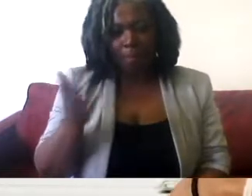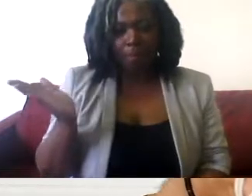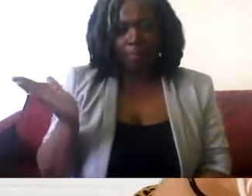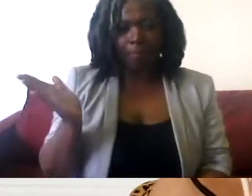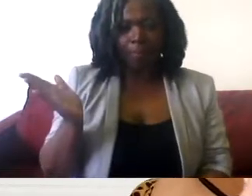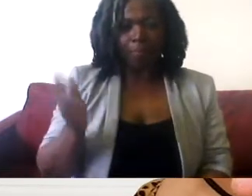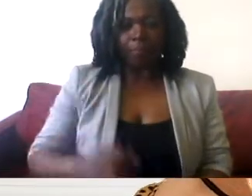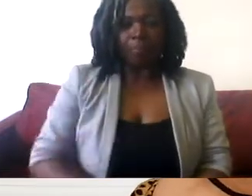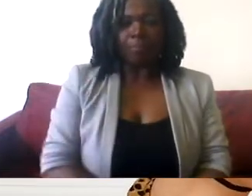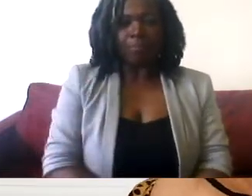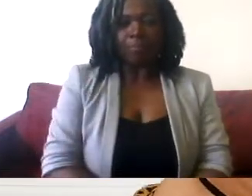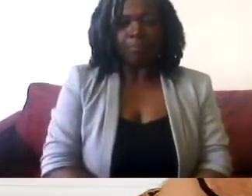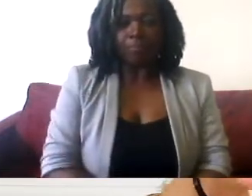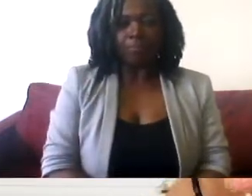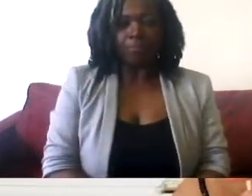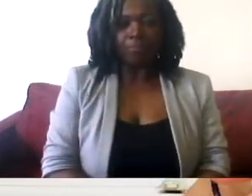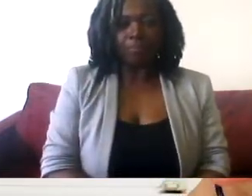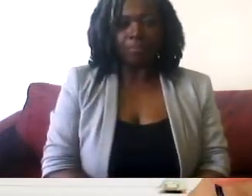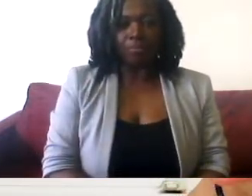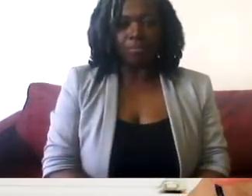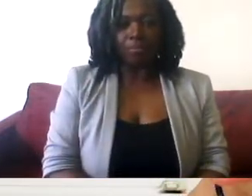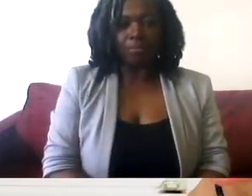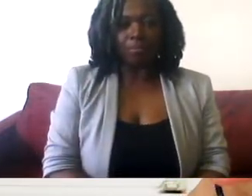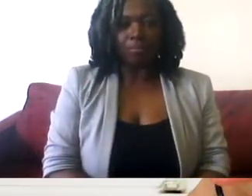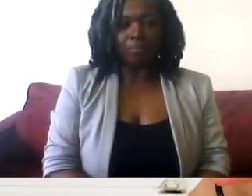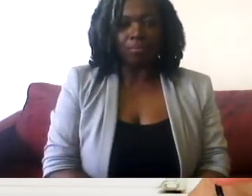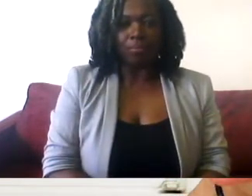end up with the following shape.